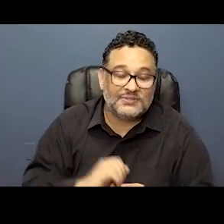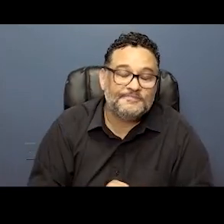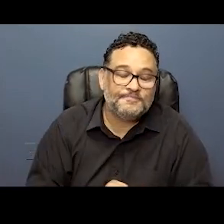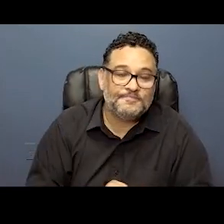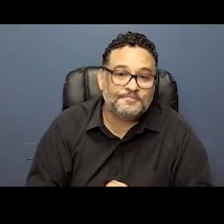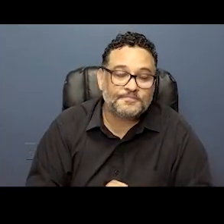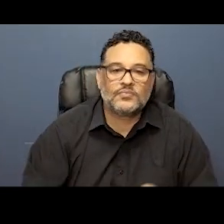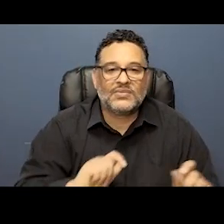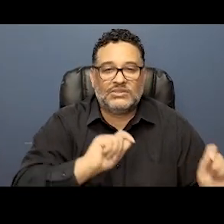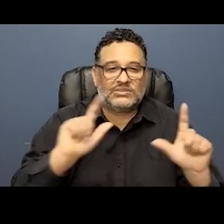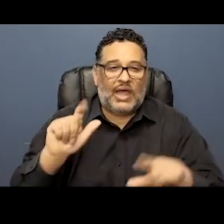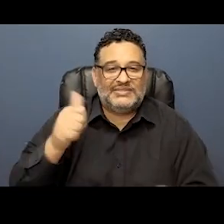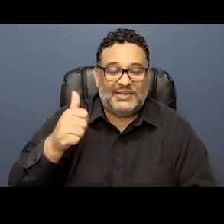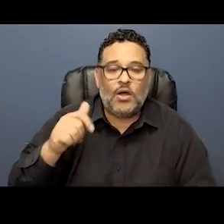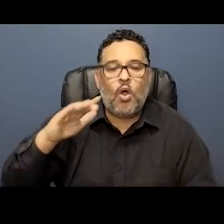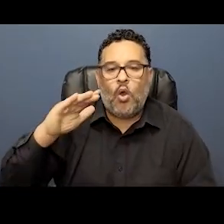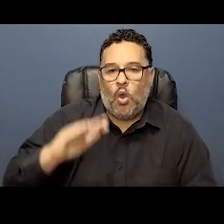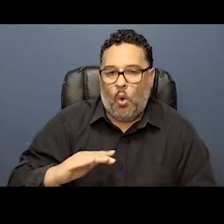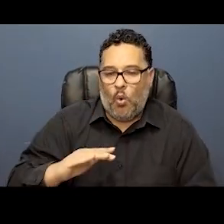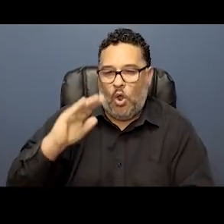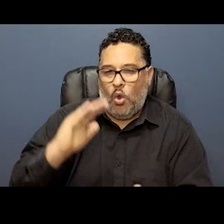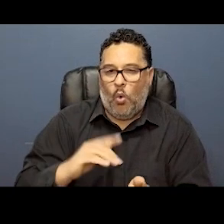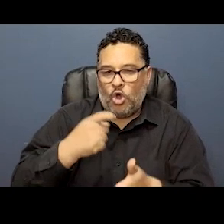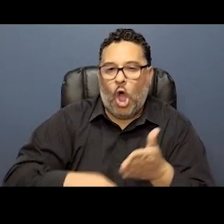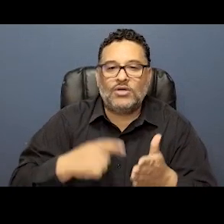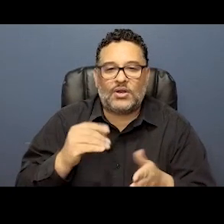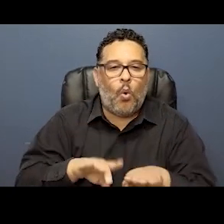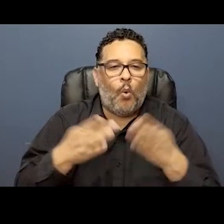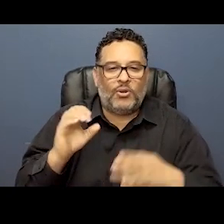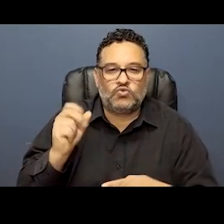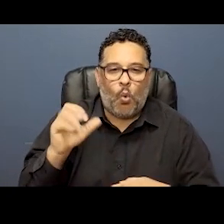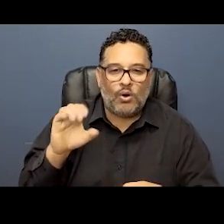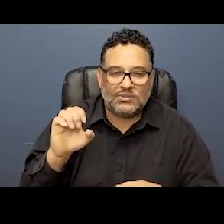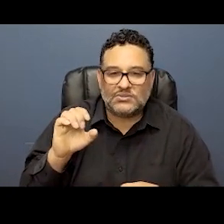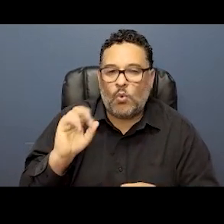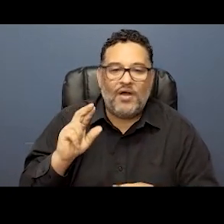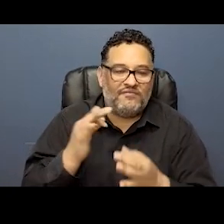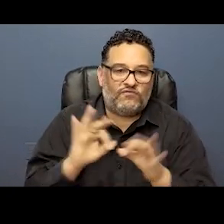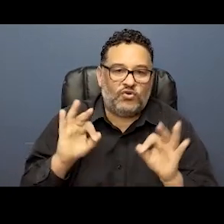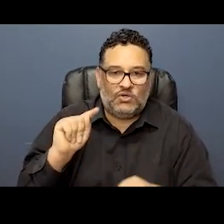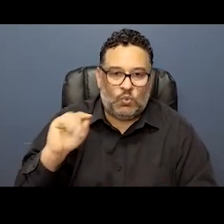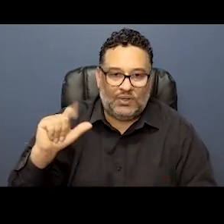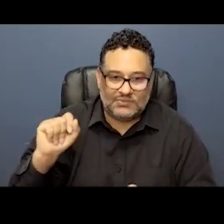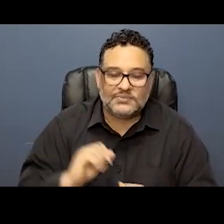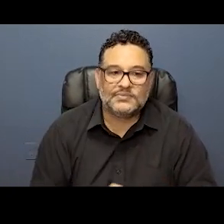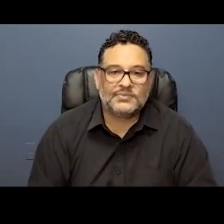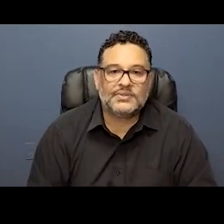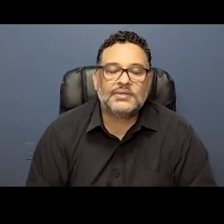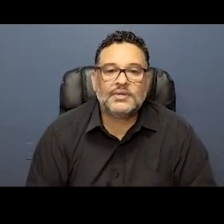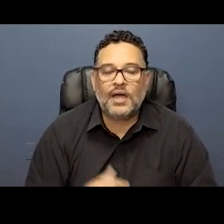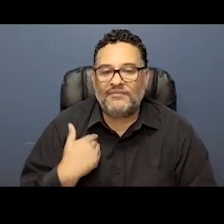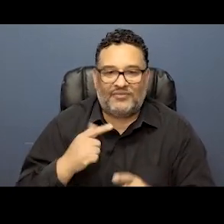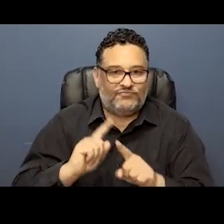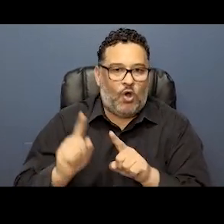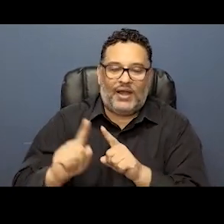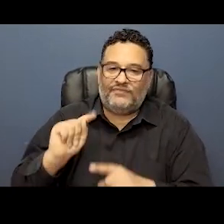[Alex] Slide 10, Low-Cost & Open-Source/Free Tools.